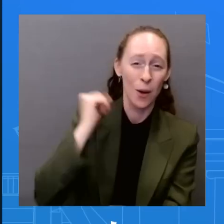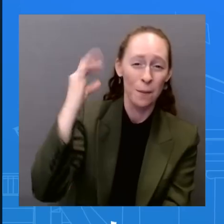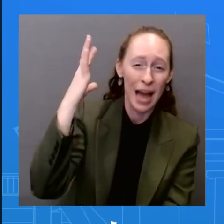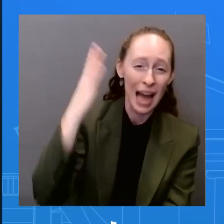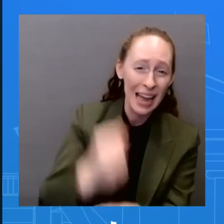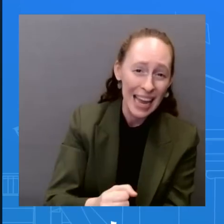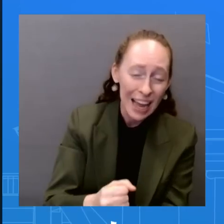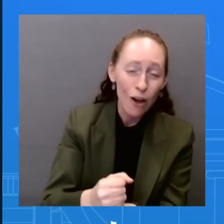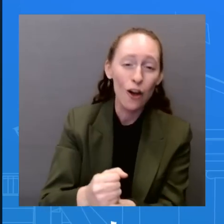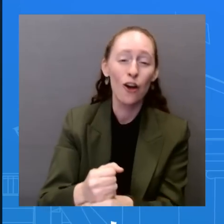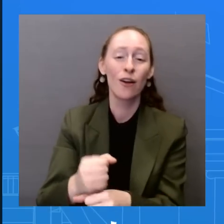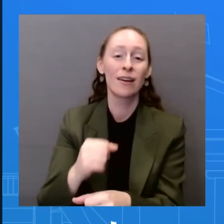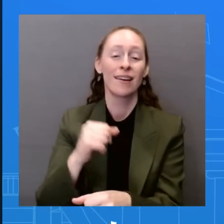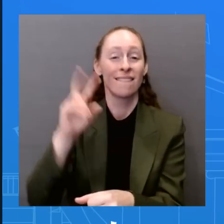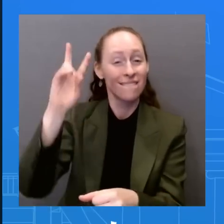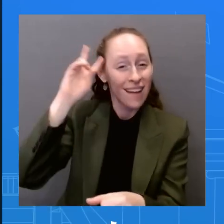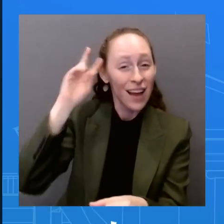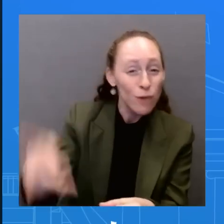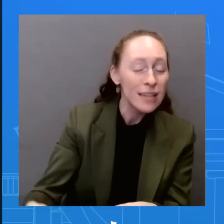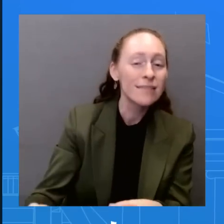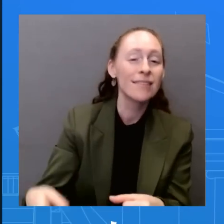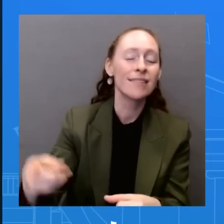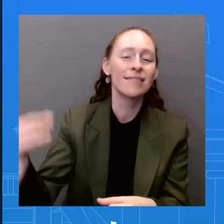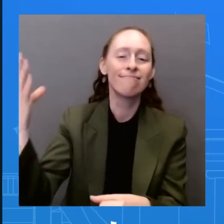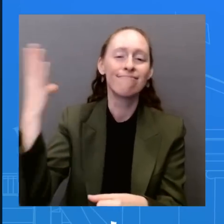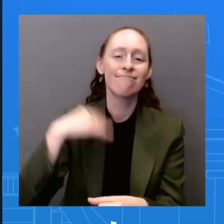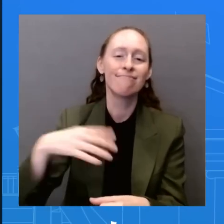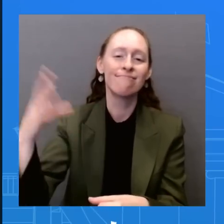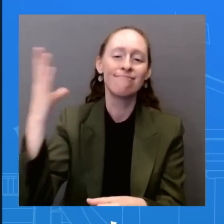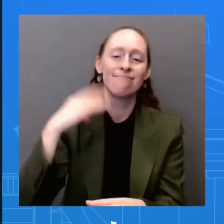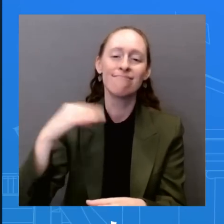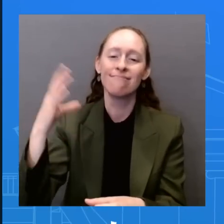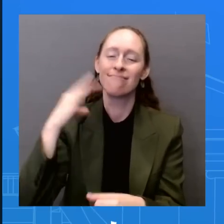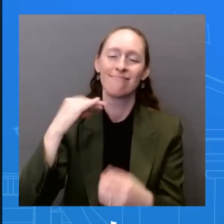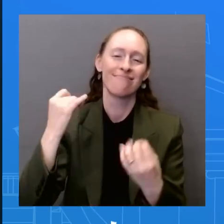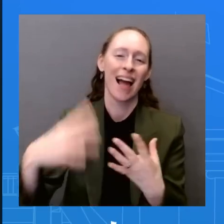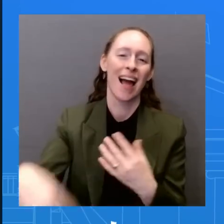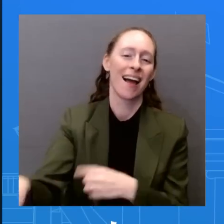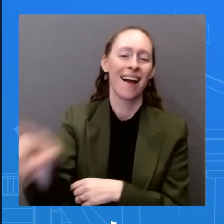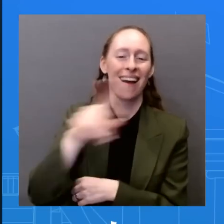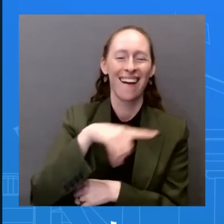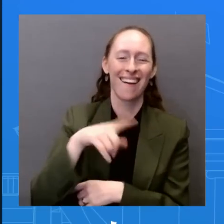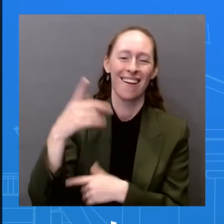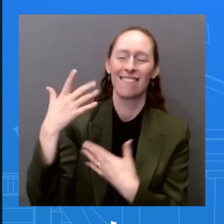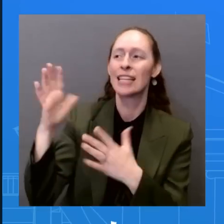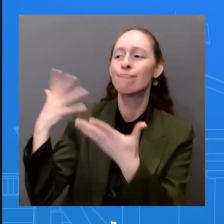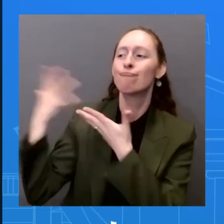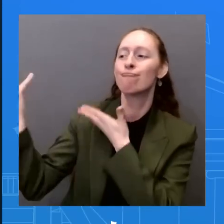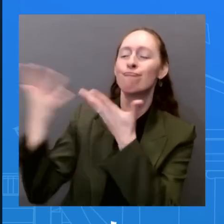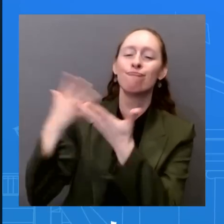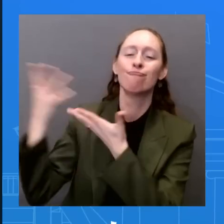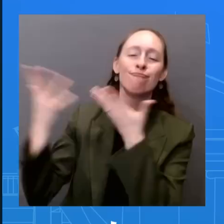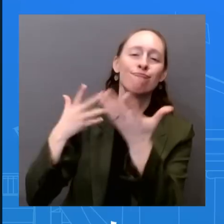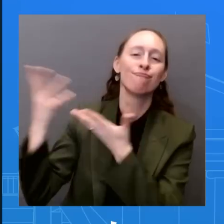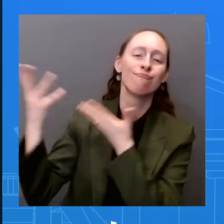and have had multiple conversations -- some of you, sit-down conversations -- with him. And -- and once we have something to share, we will share that.